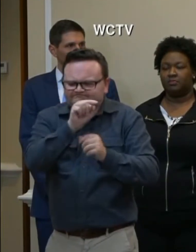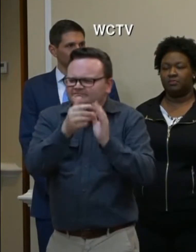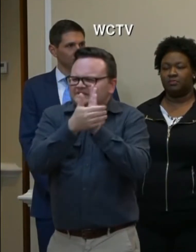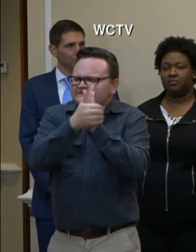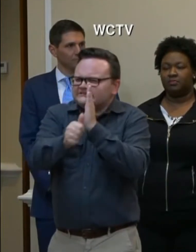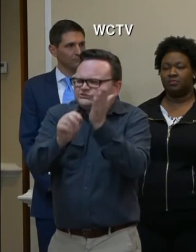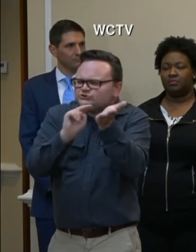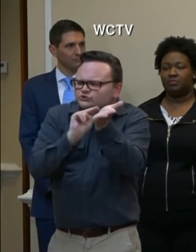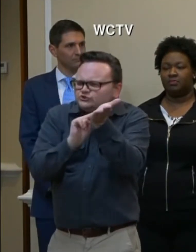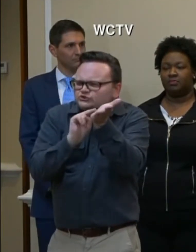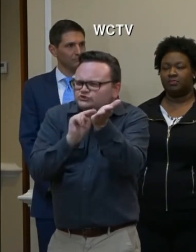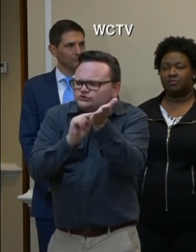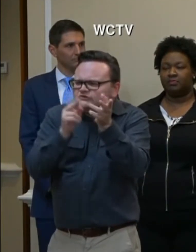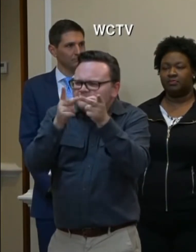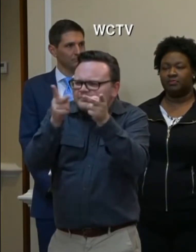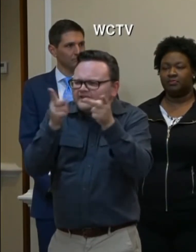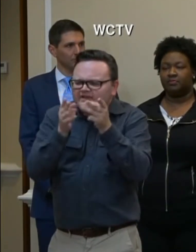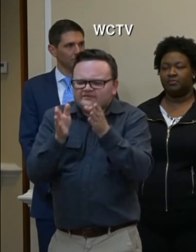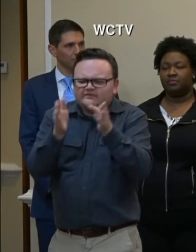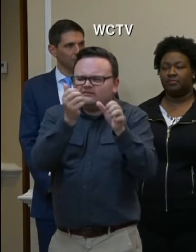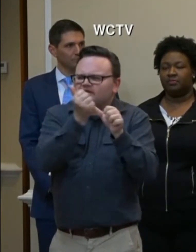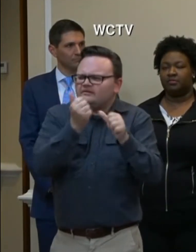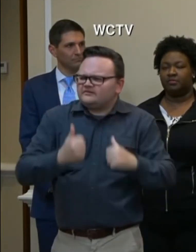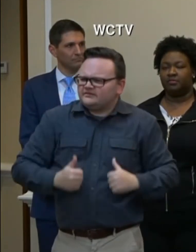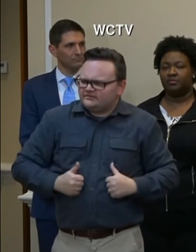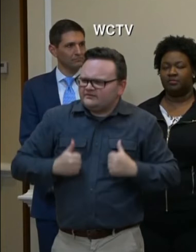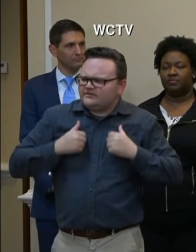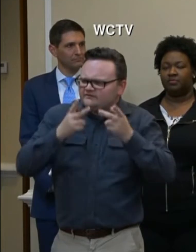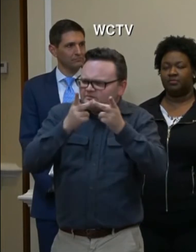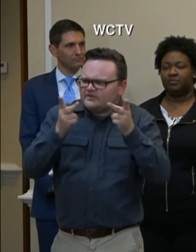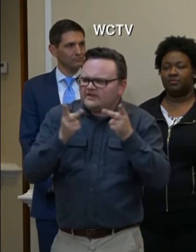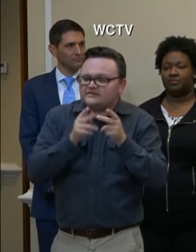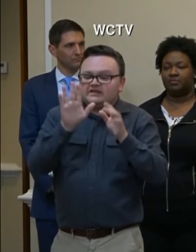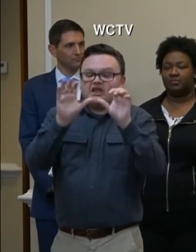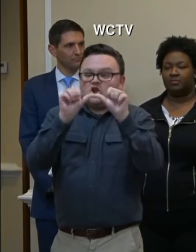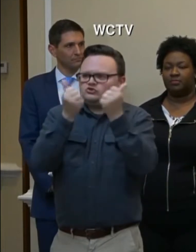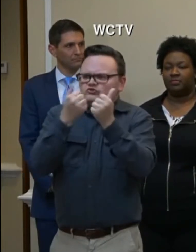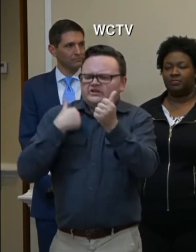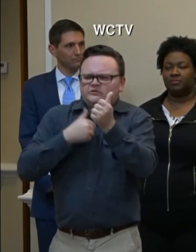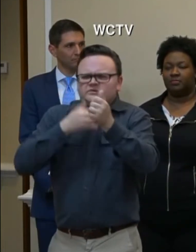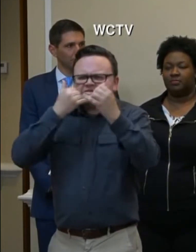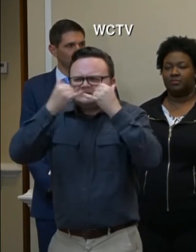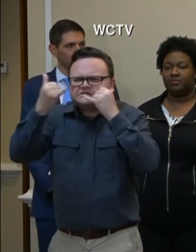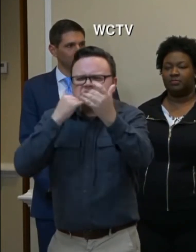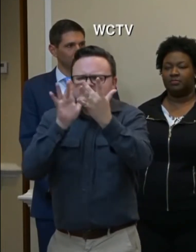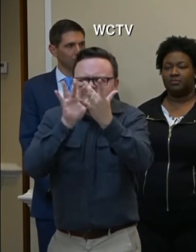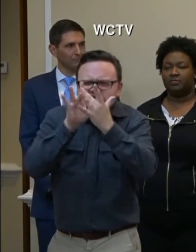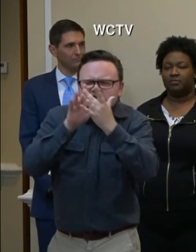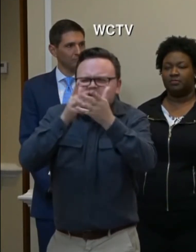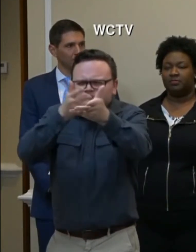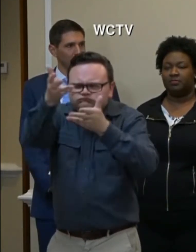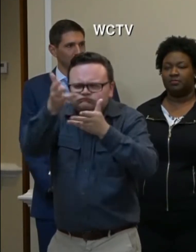facilities and their statewide associations my agency has a clear and